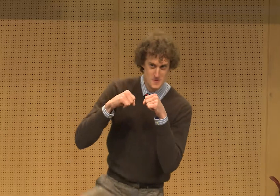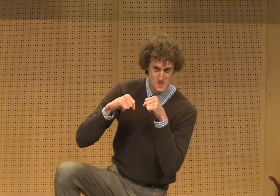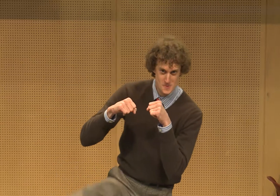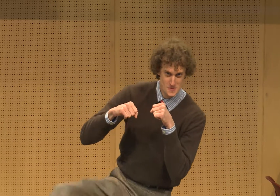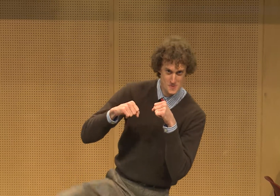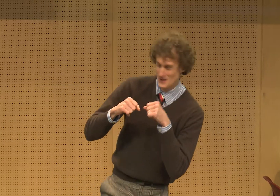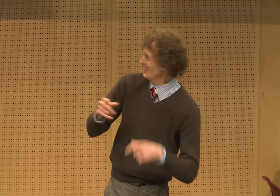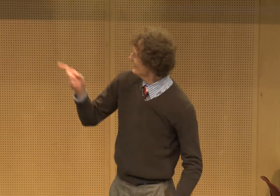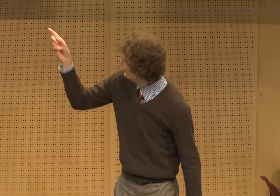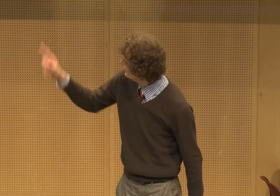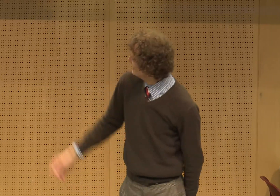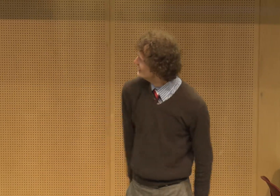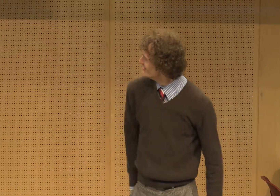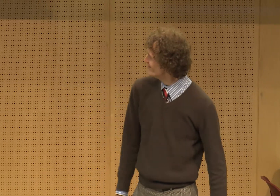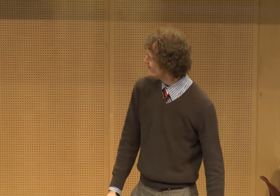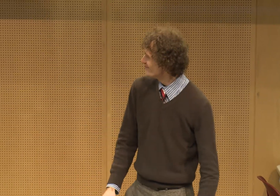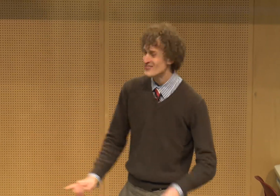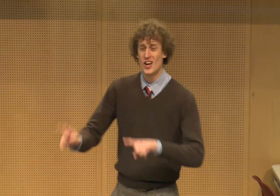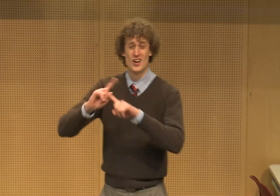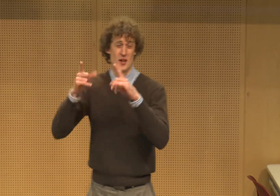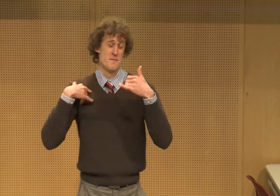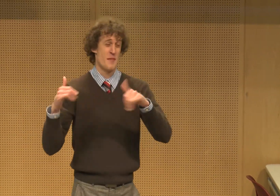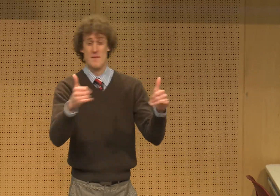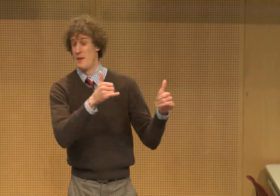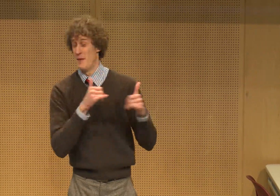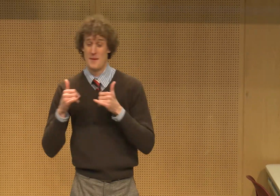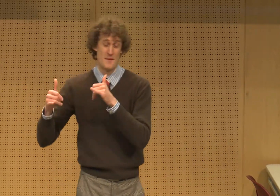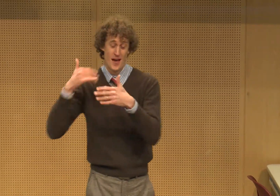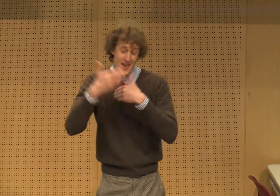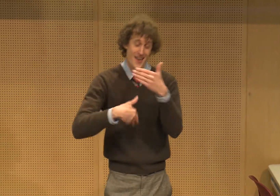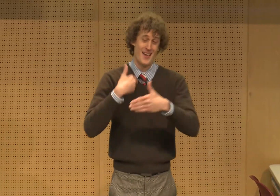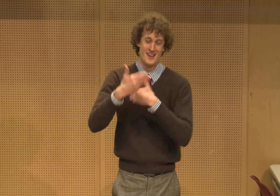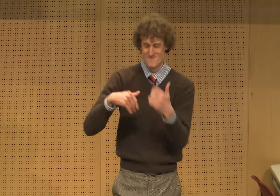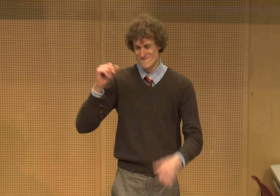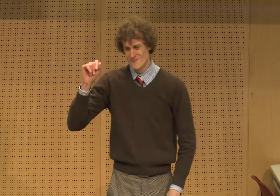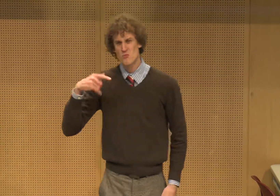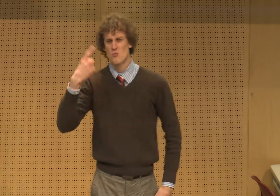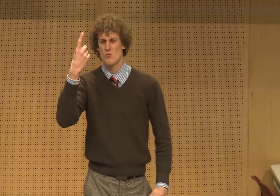And then another one that I liked was "One Must Fall,"